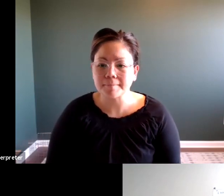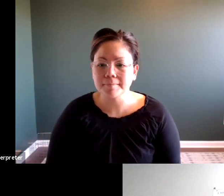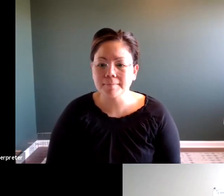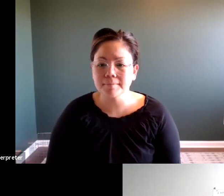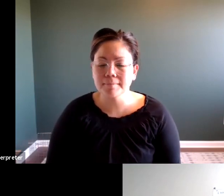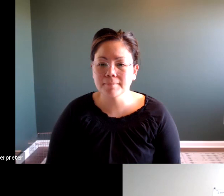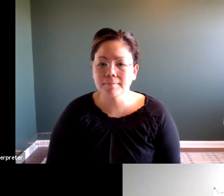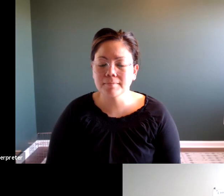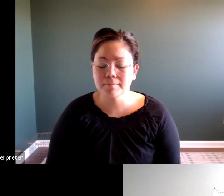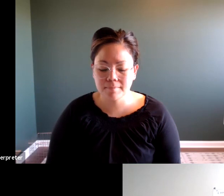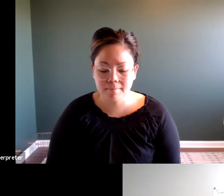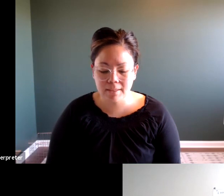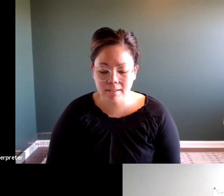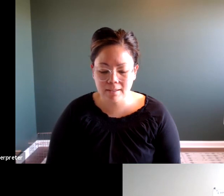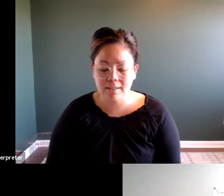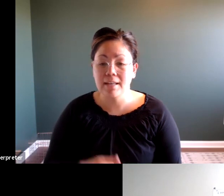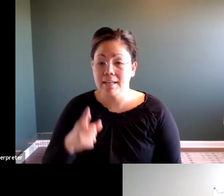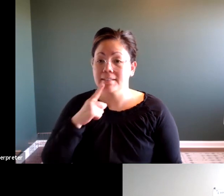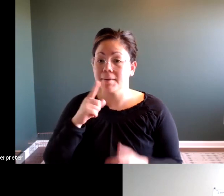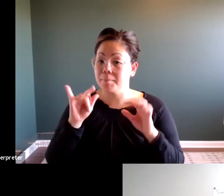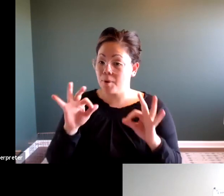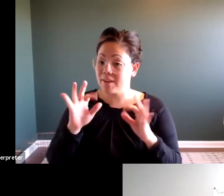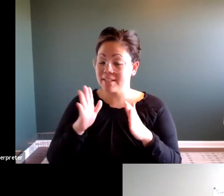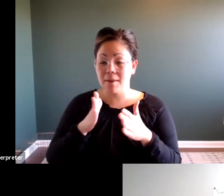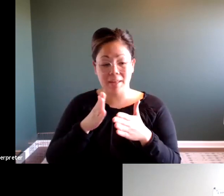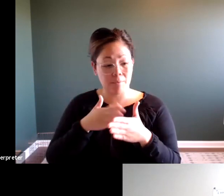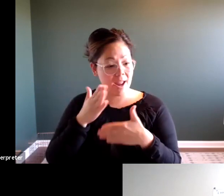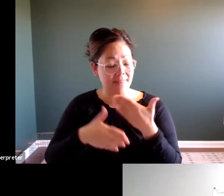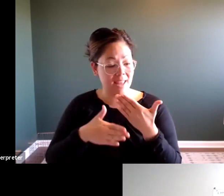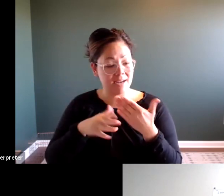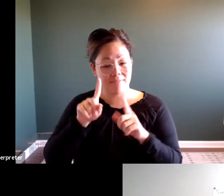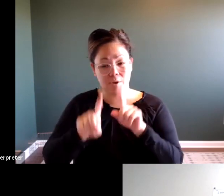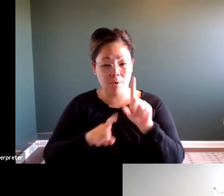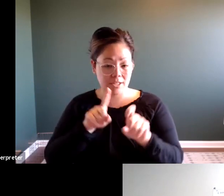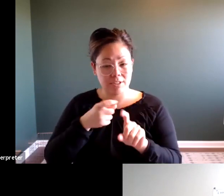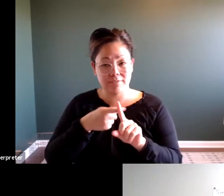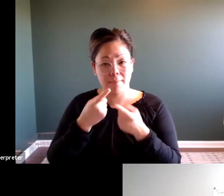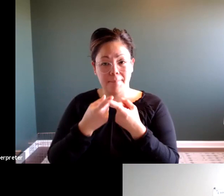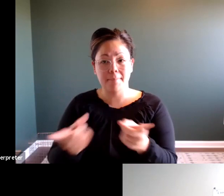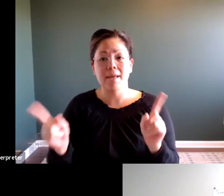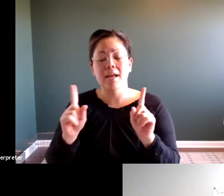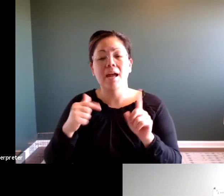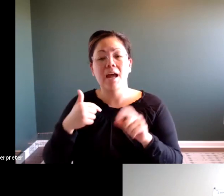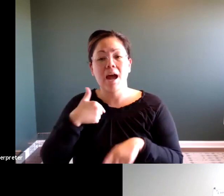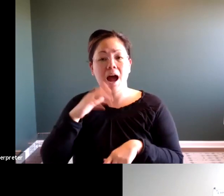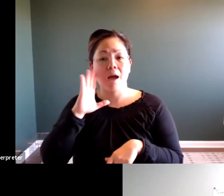I am maybe at the end of the questions from the field I'm going to invite people out there.